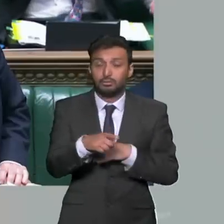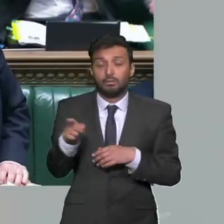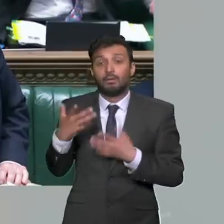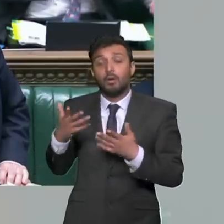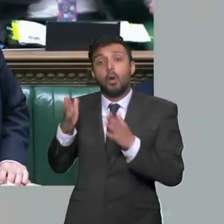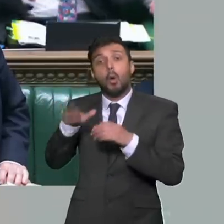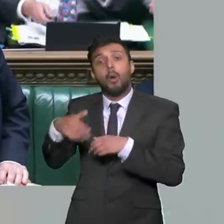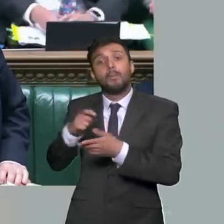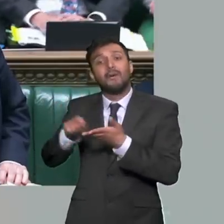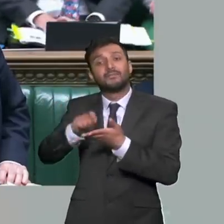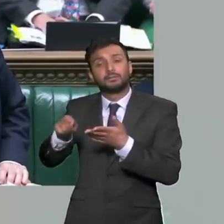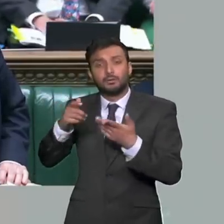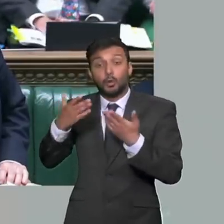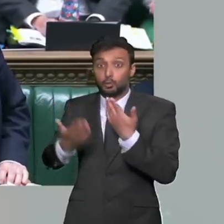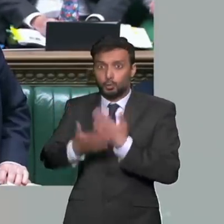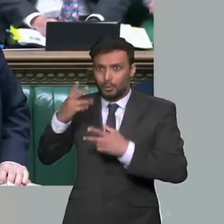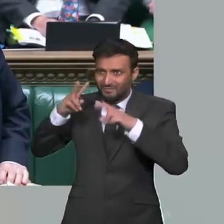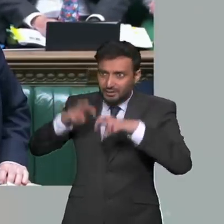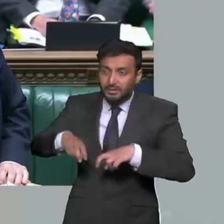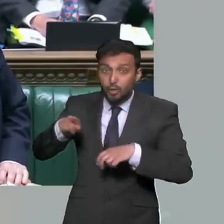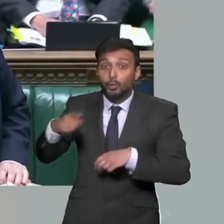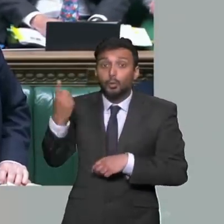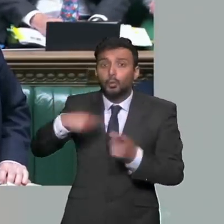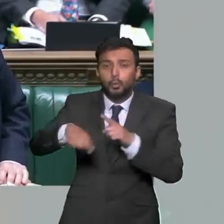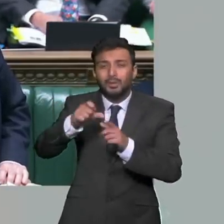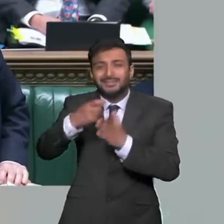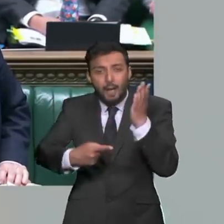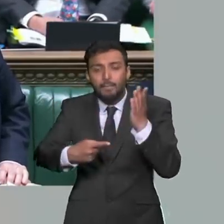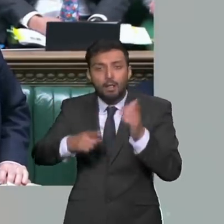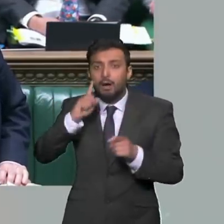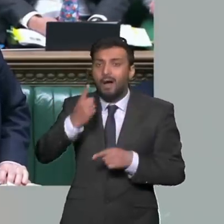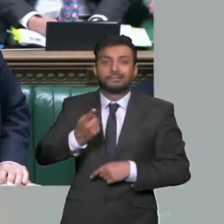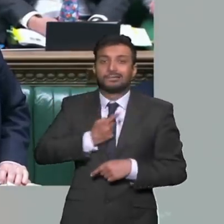support the fire safety of residents who are unable to self-evacuate, but if the hon.